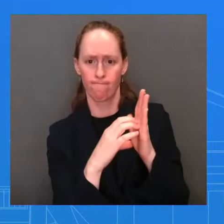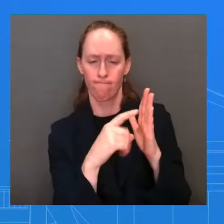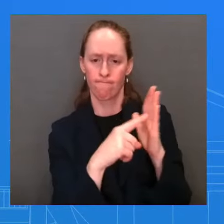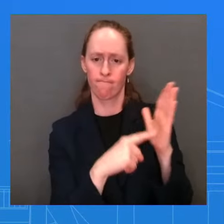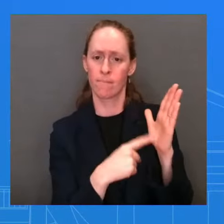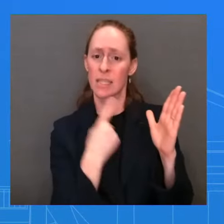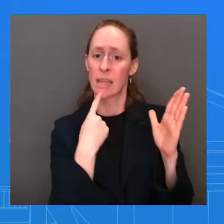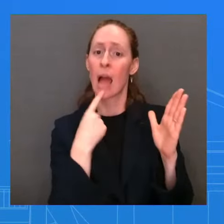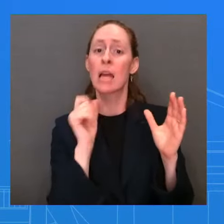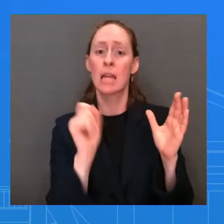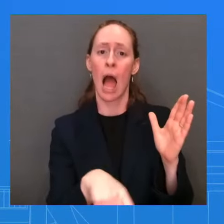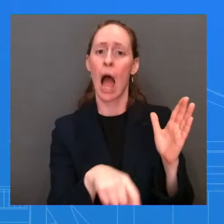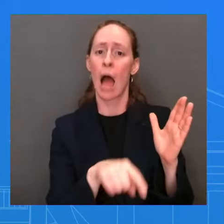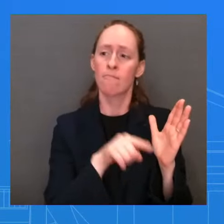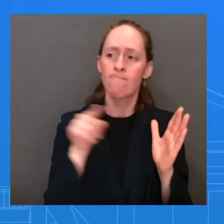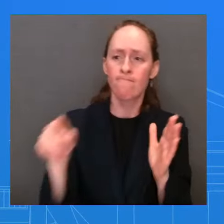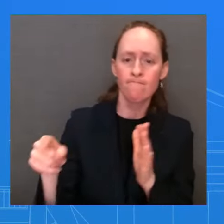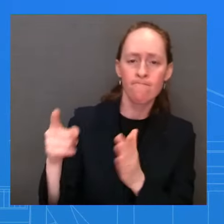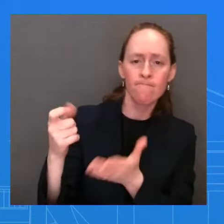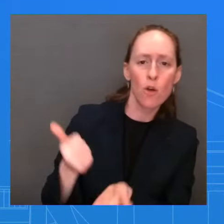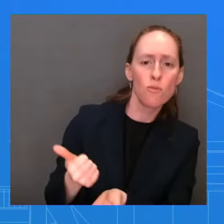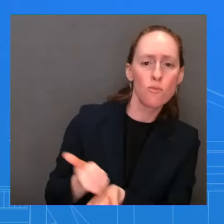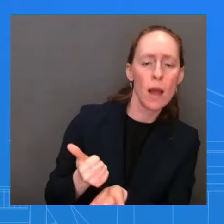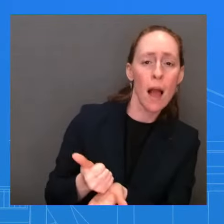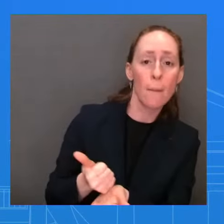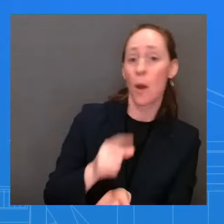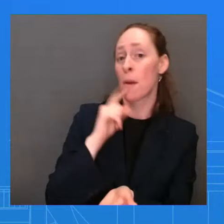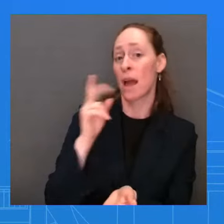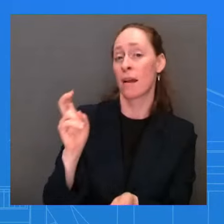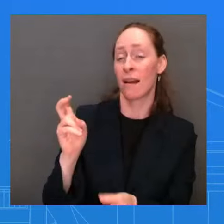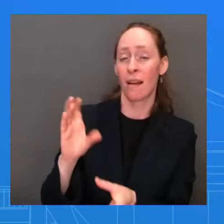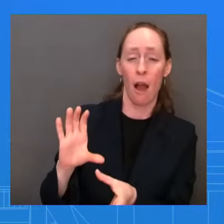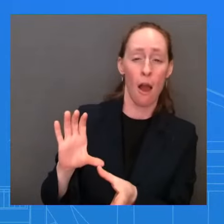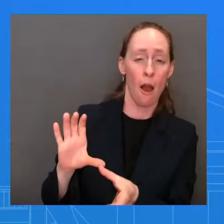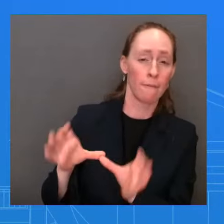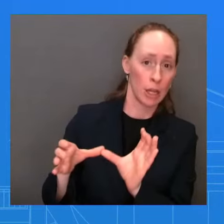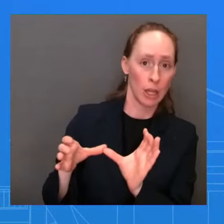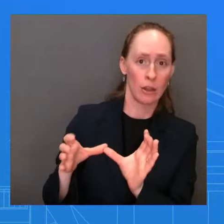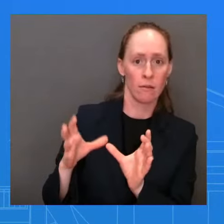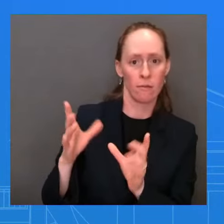particular act a couple of weeks ago. Look, this bill is one of the most